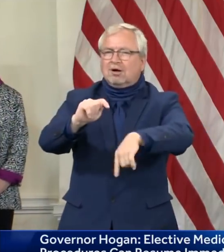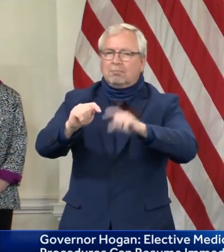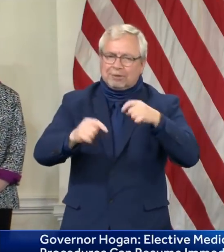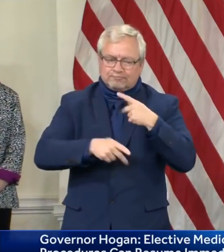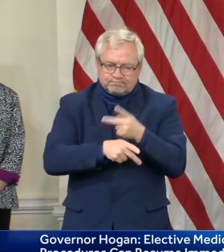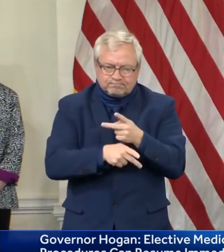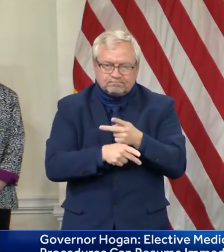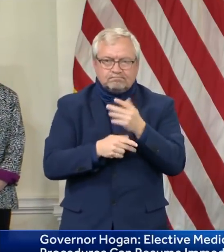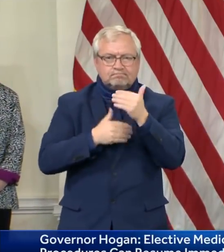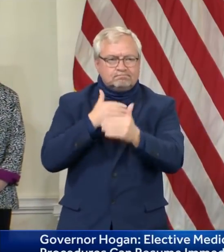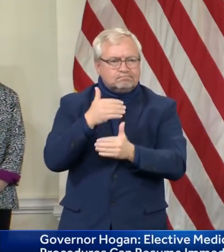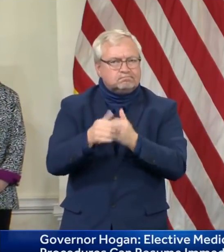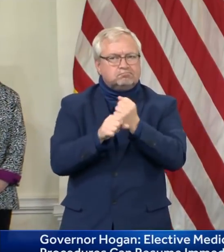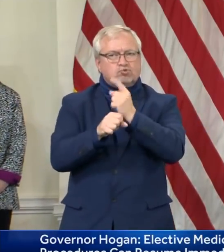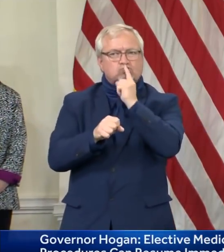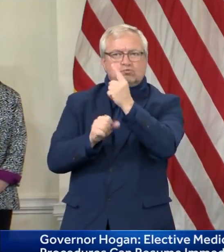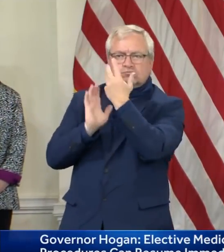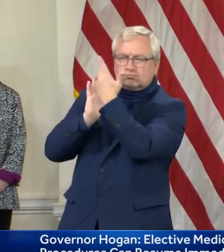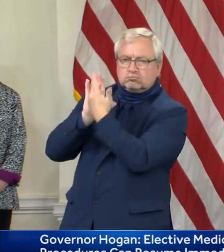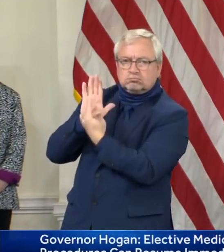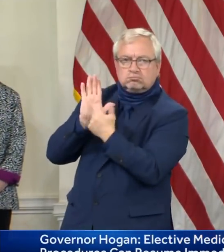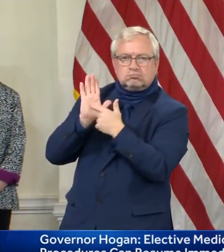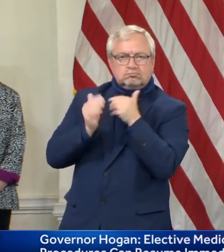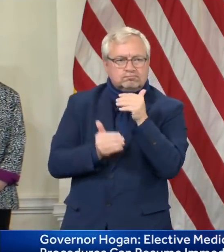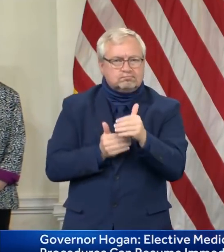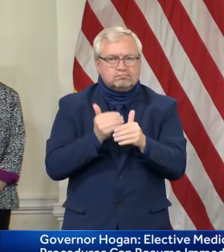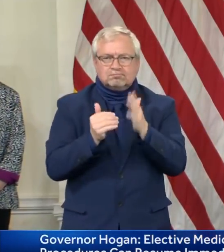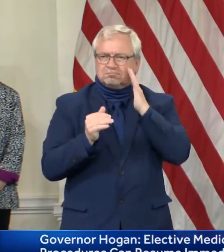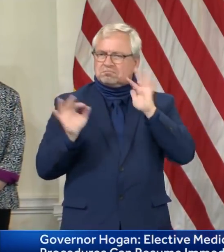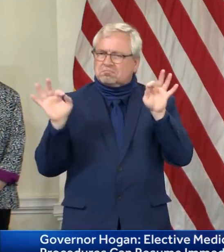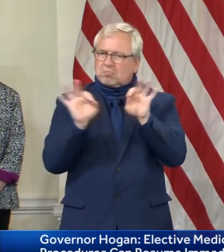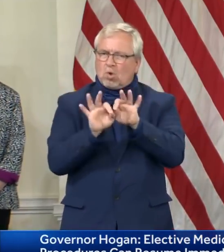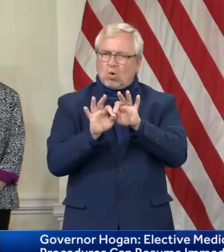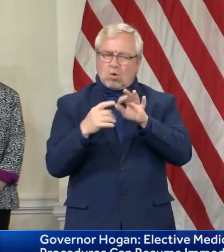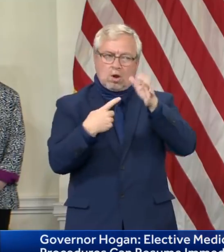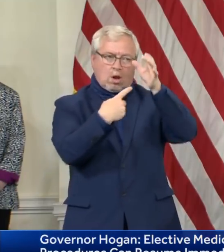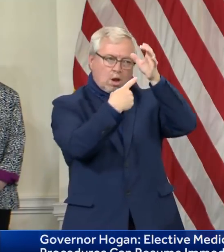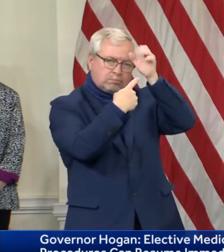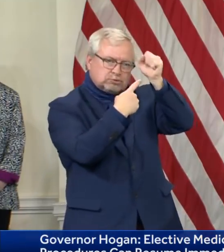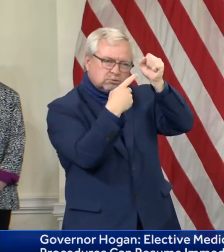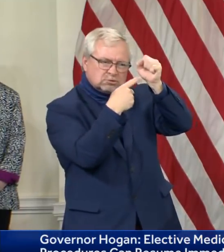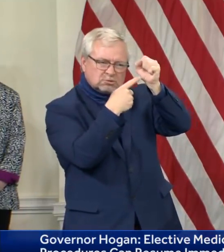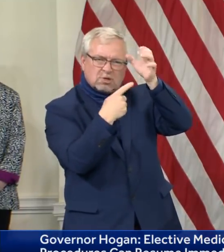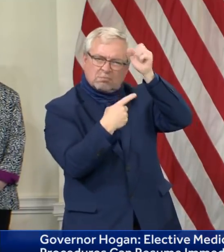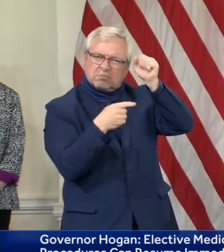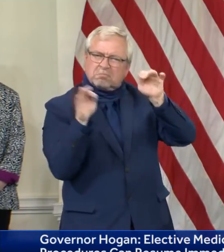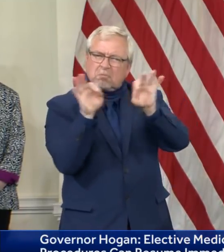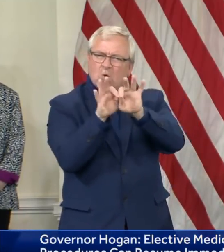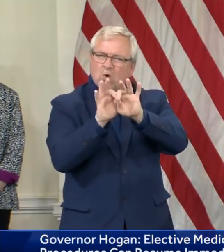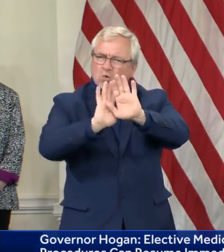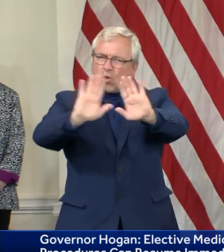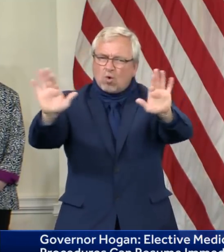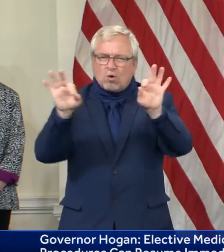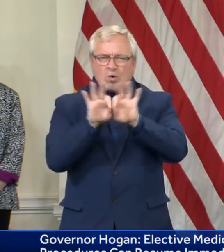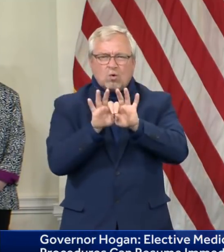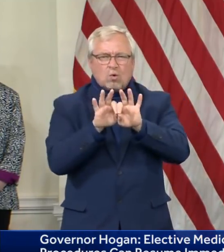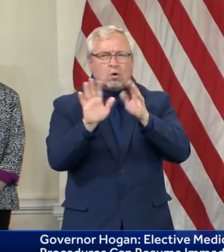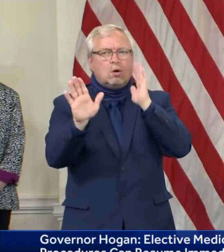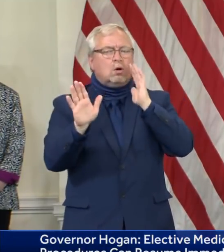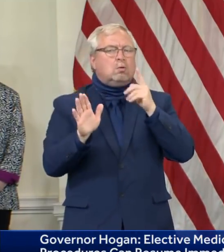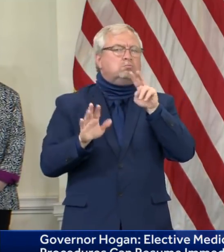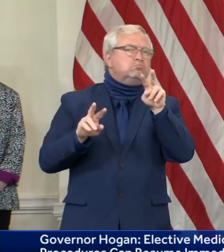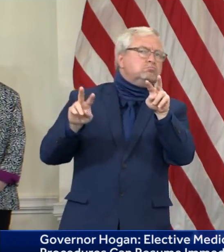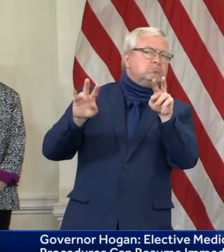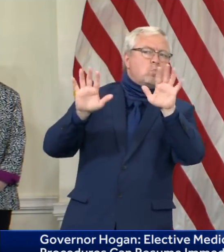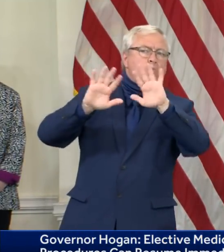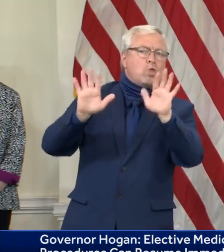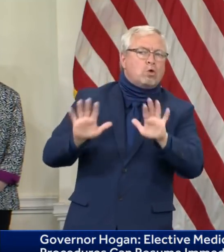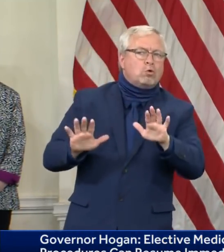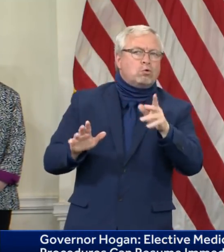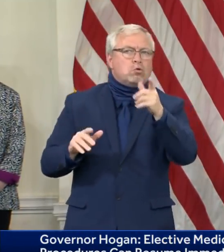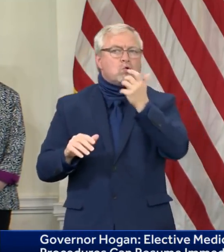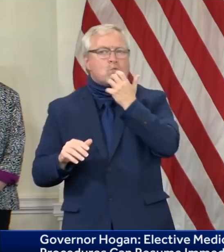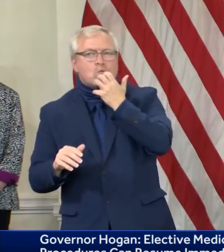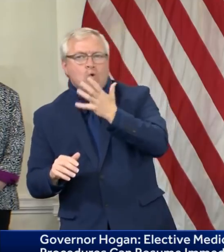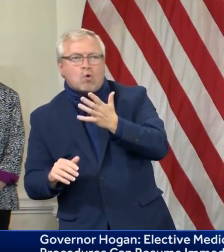BUT IT MUST BE DONE WITH THE NECESSARY STEPS AND PRECAUTIONS IN PLACE, AND FRANKLY, SOME COMMON SENSE.